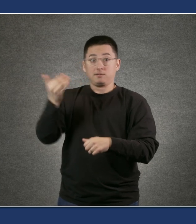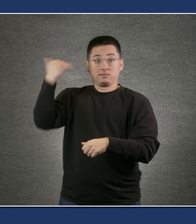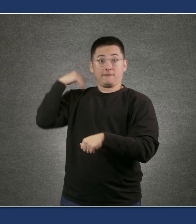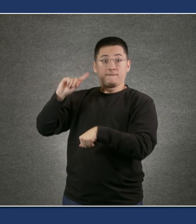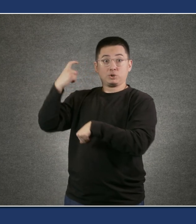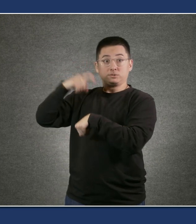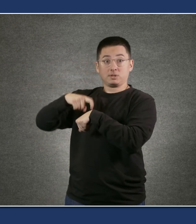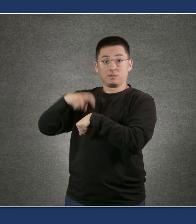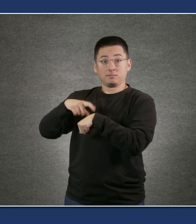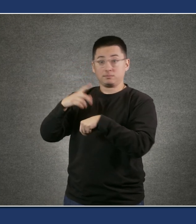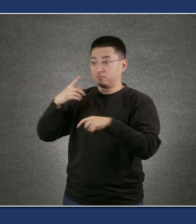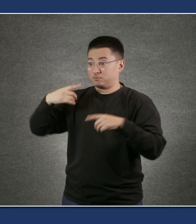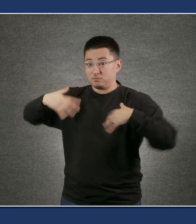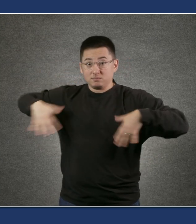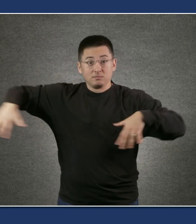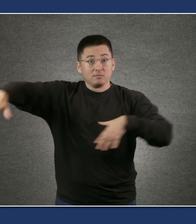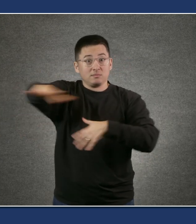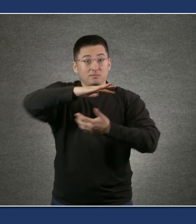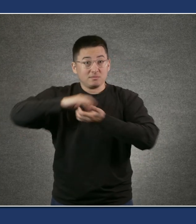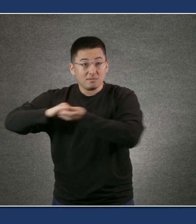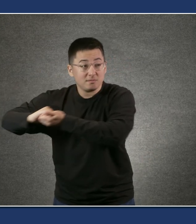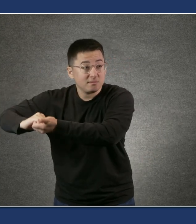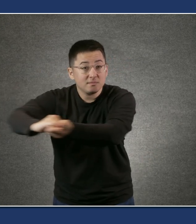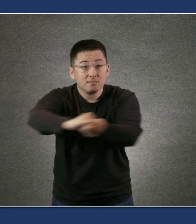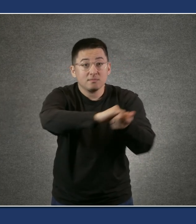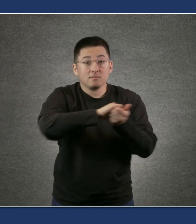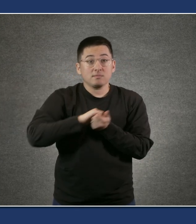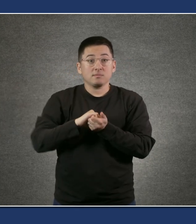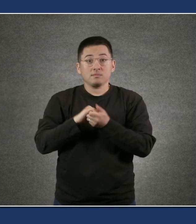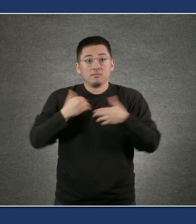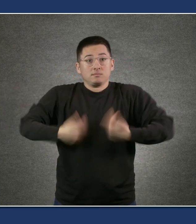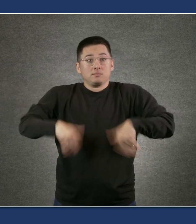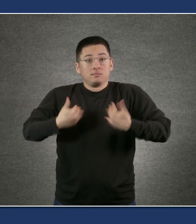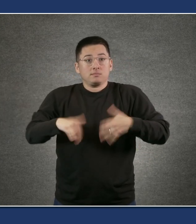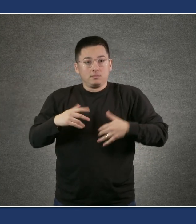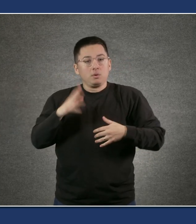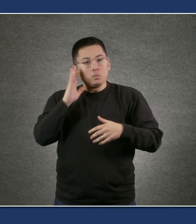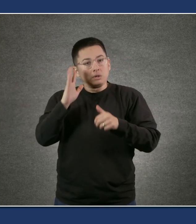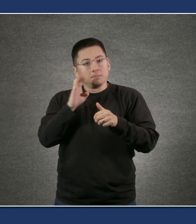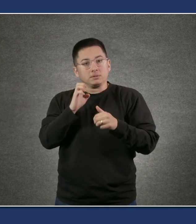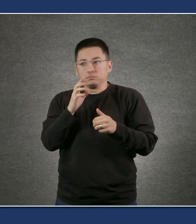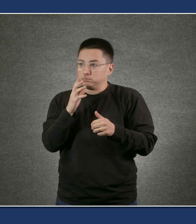will be essential for lasting success. Though your frustration, disappointment, and even